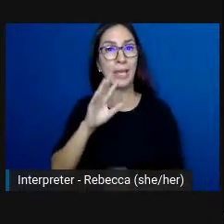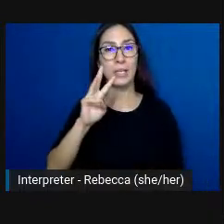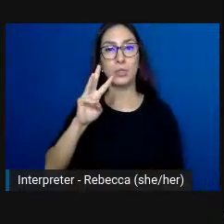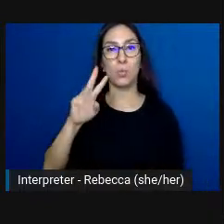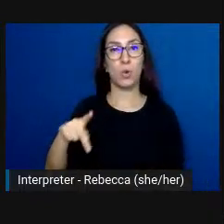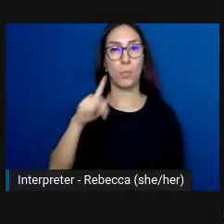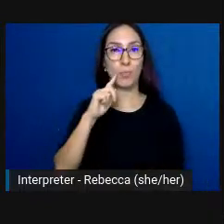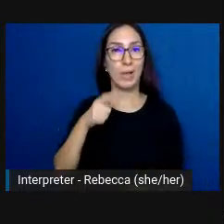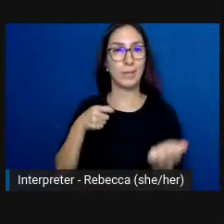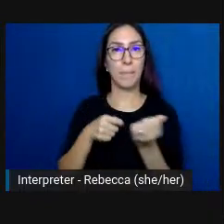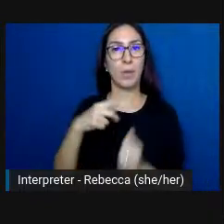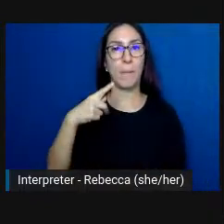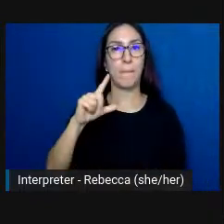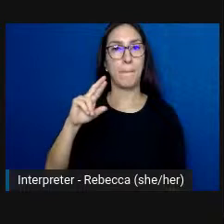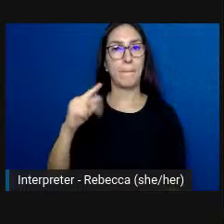in the WordPress way and one of them